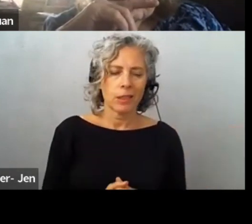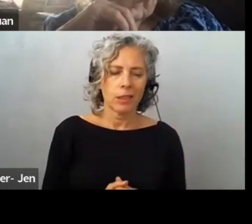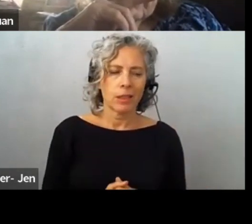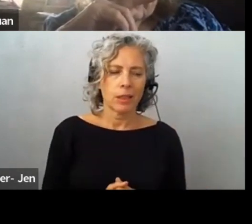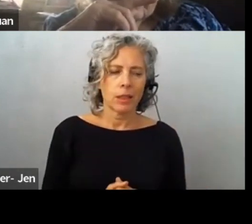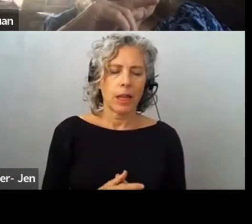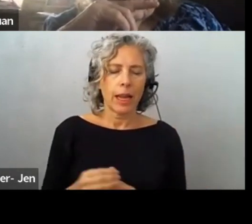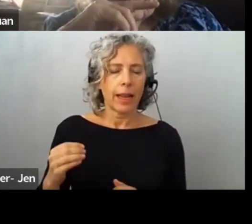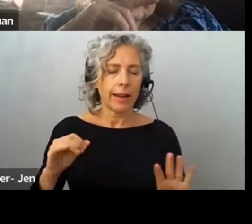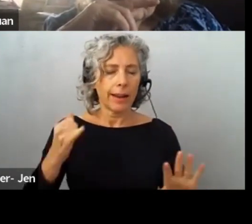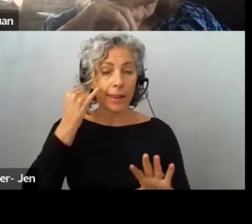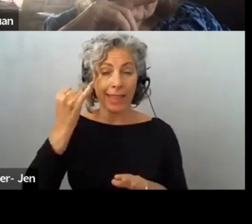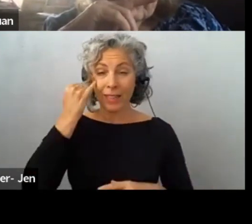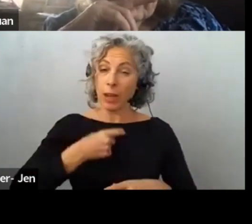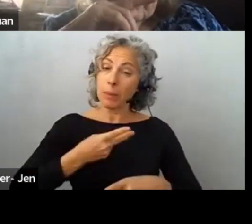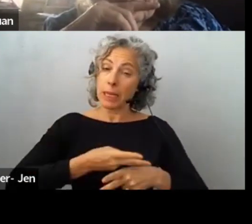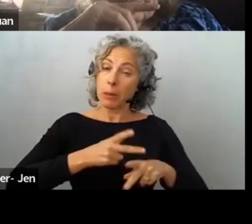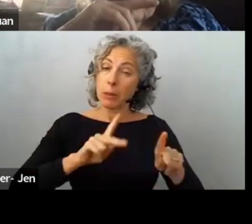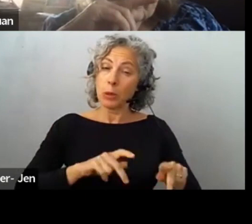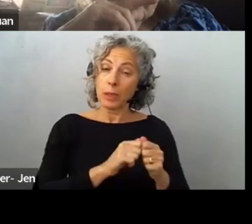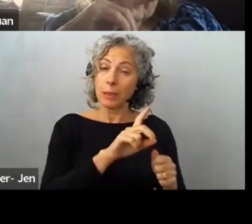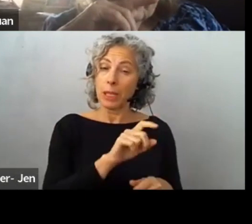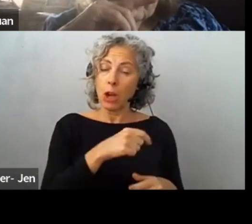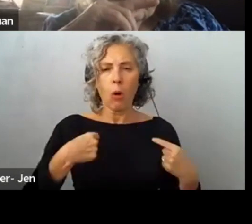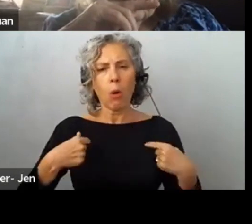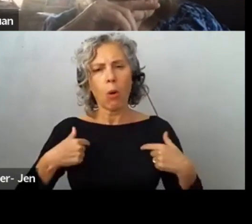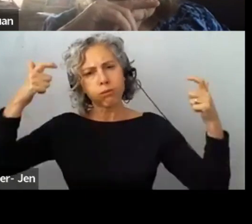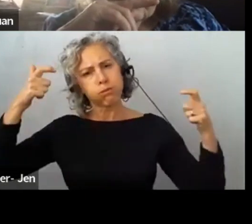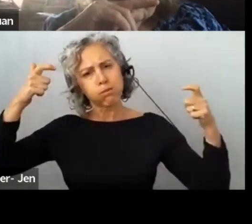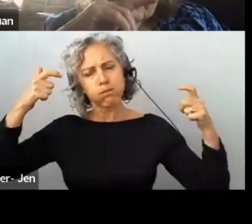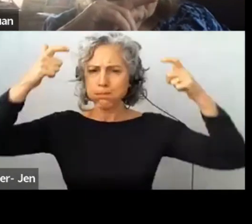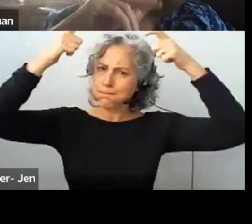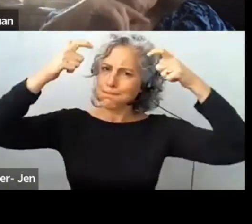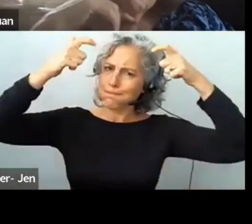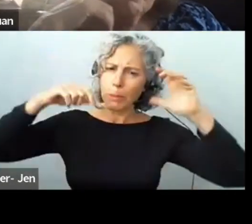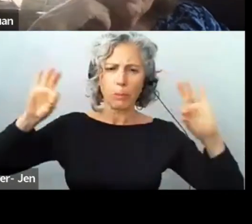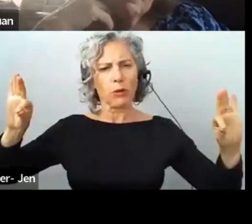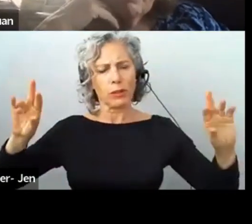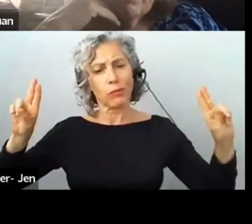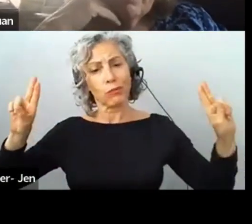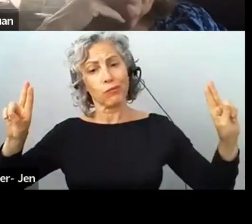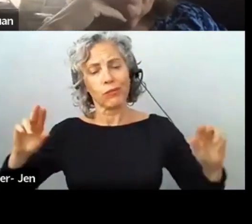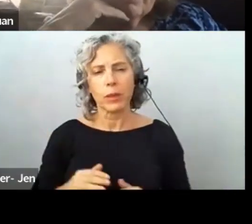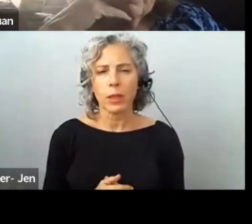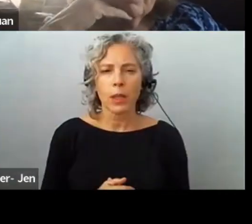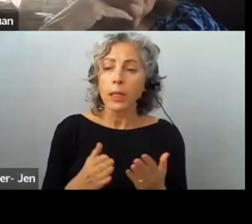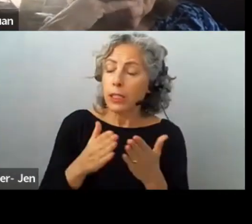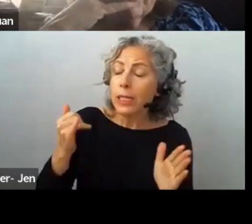you're caring for somebody with a disability, then you're a saint. And in general, yes, if you're caring for disabled